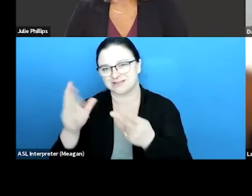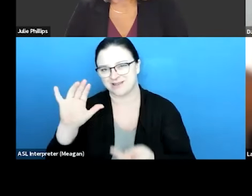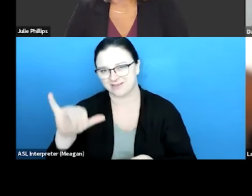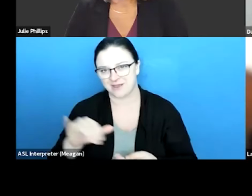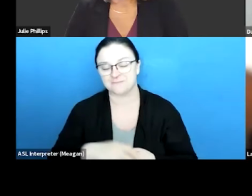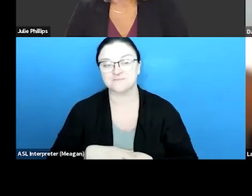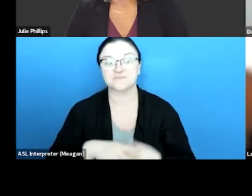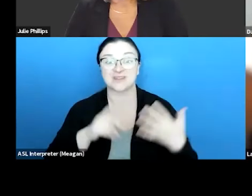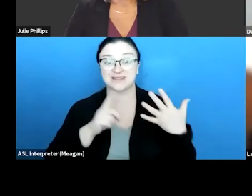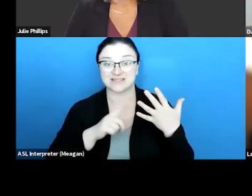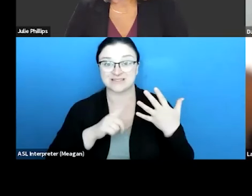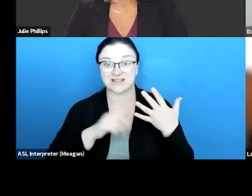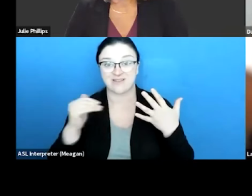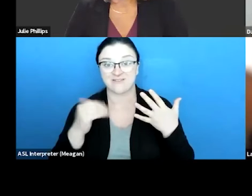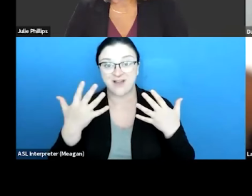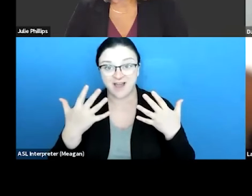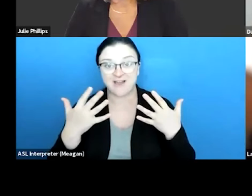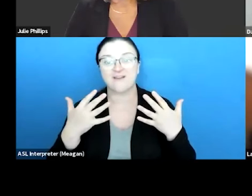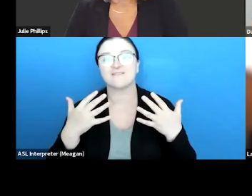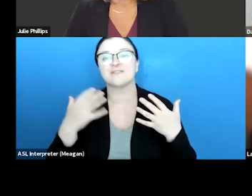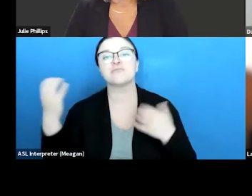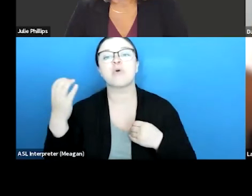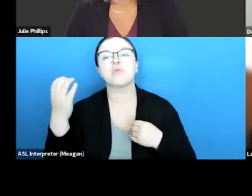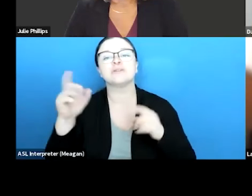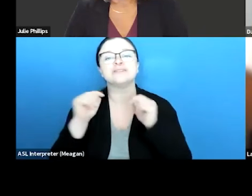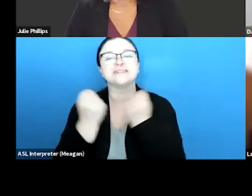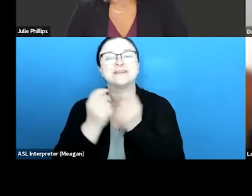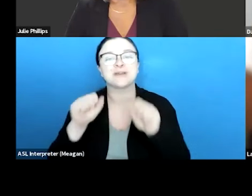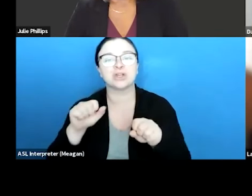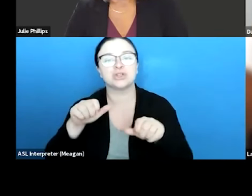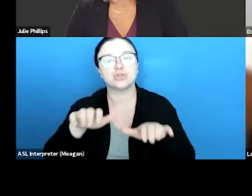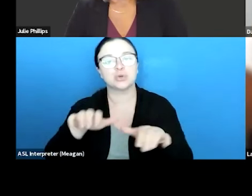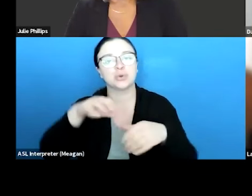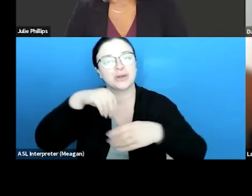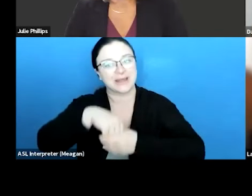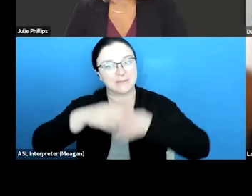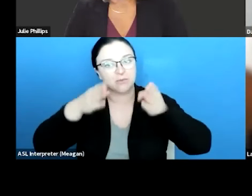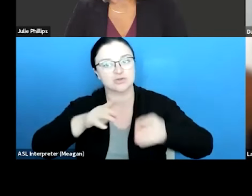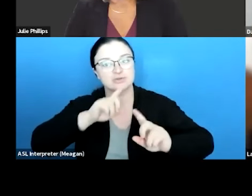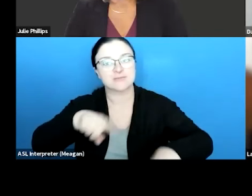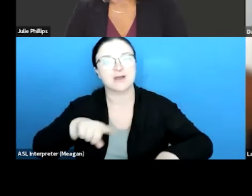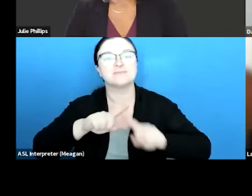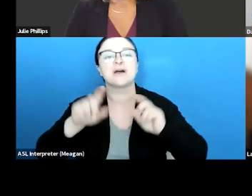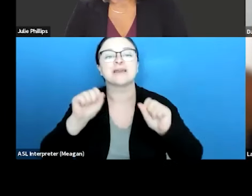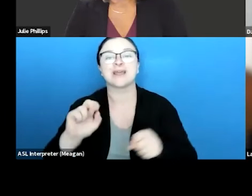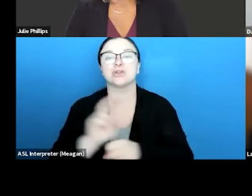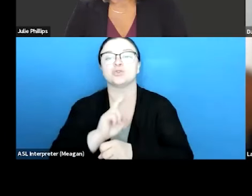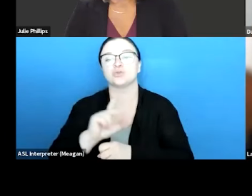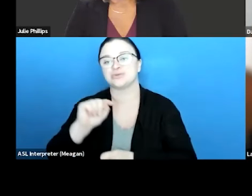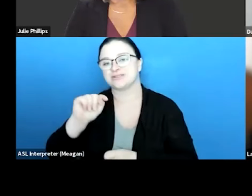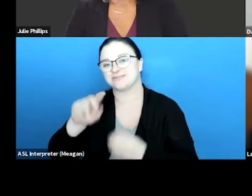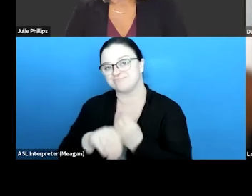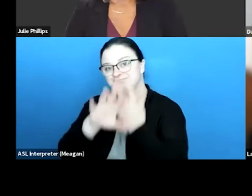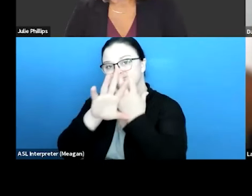the mobile teams can do in-person response, but they can also use telemedicine, if it's appropriate for the individual,